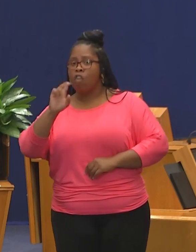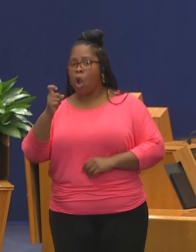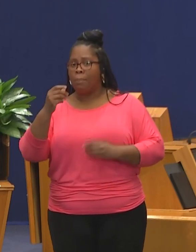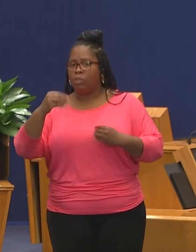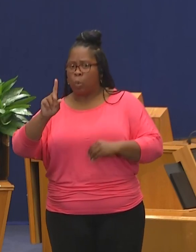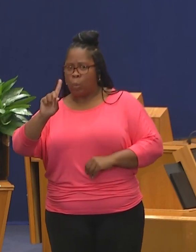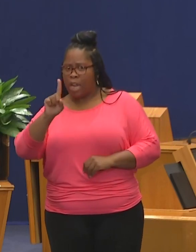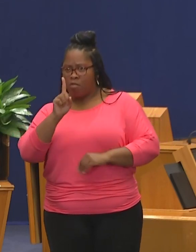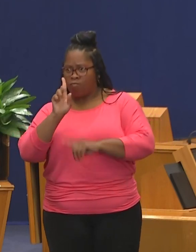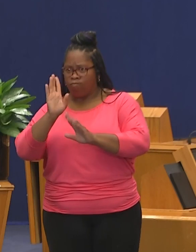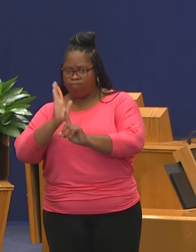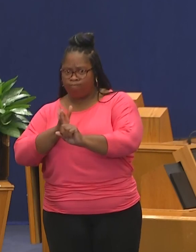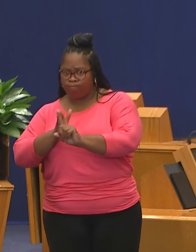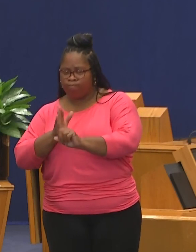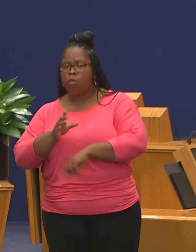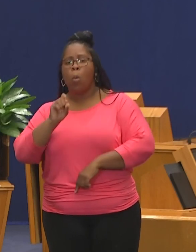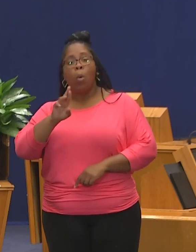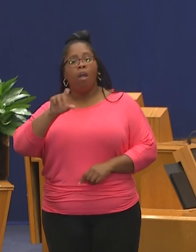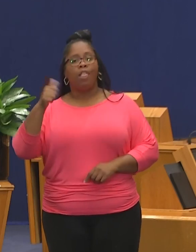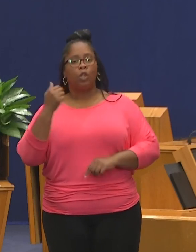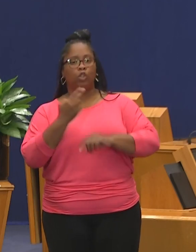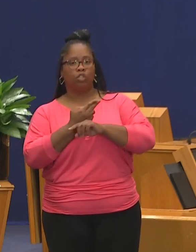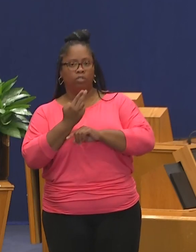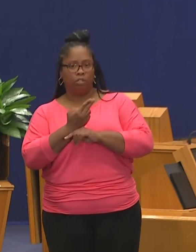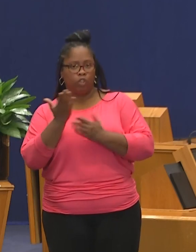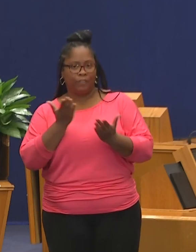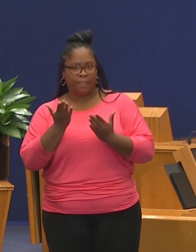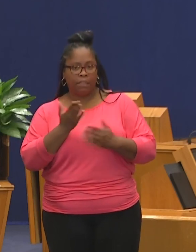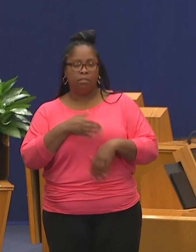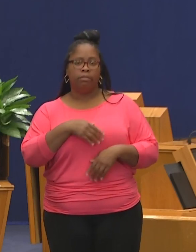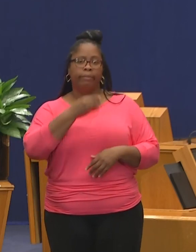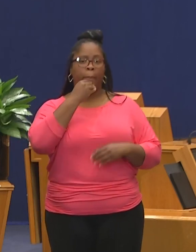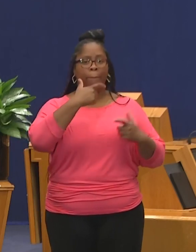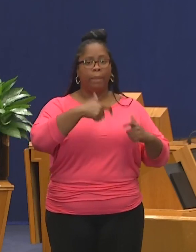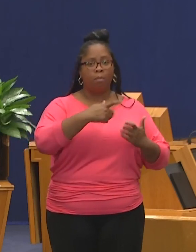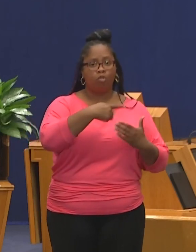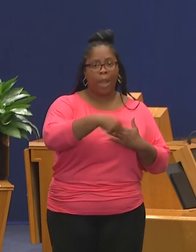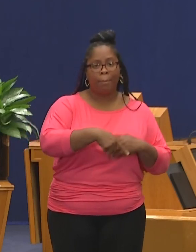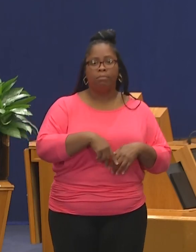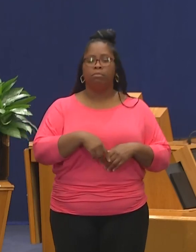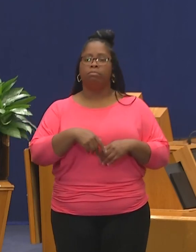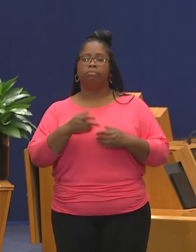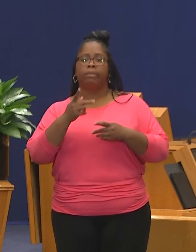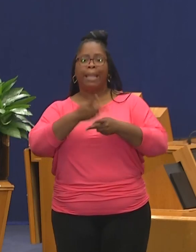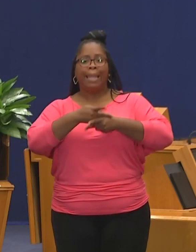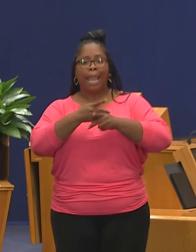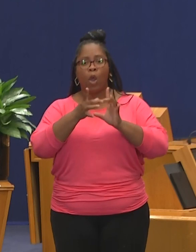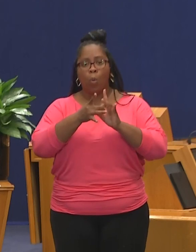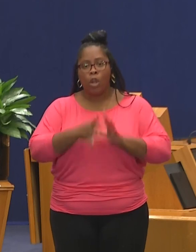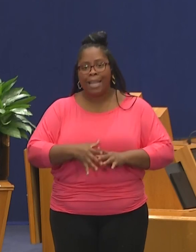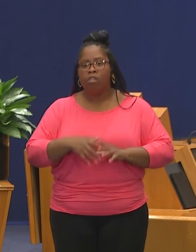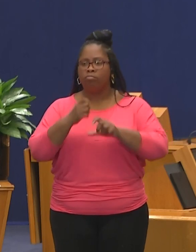INFORMATION ON THE PHARMACY YOU USE AND INFORMATION ON OTHER SERVICES THAT YOU USE SUCH AS